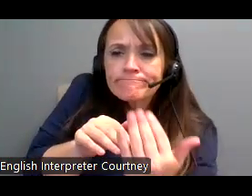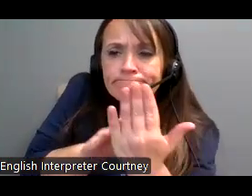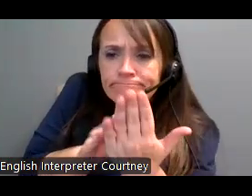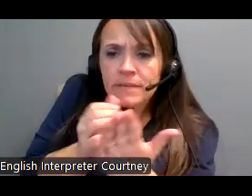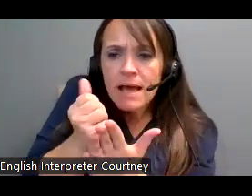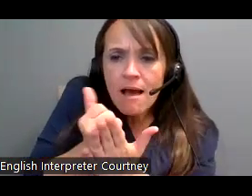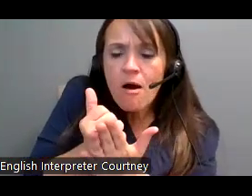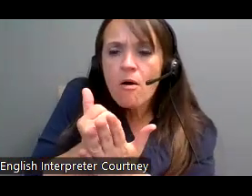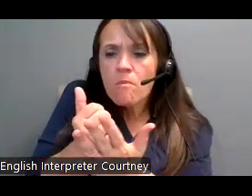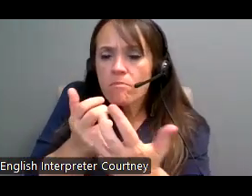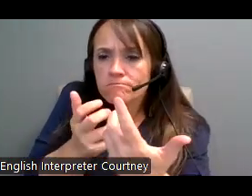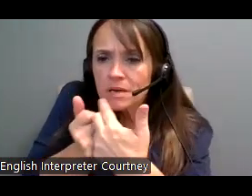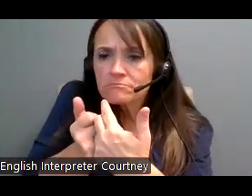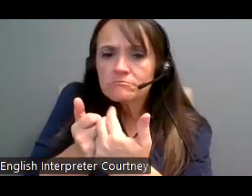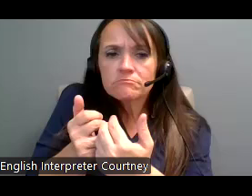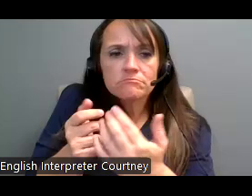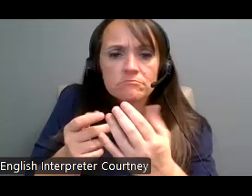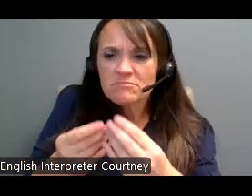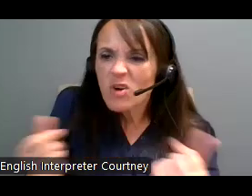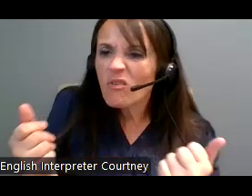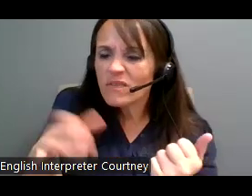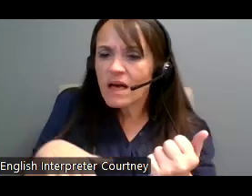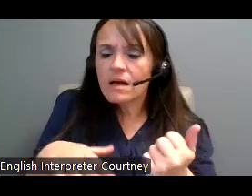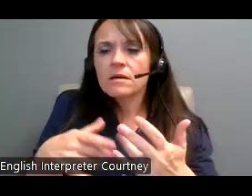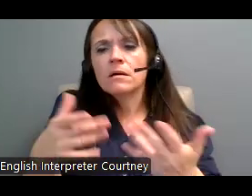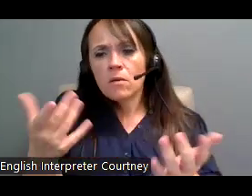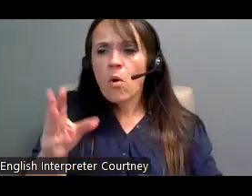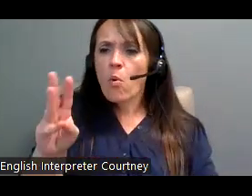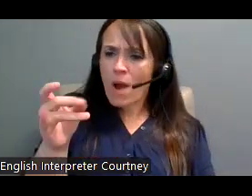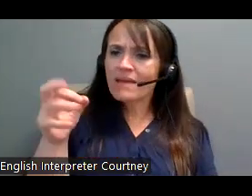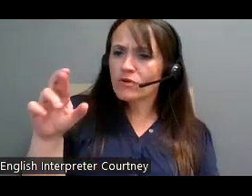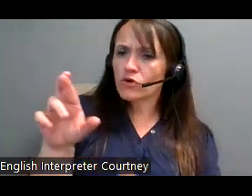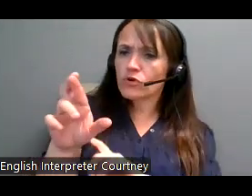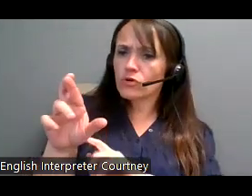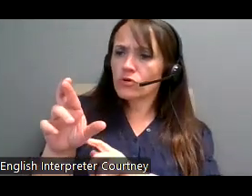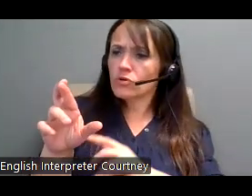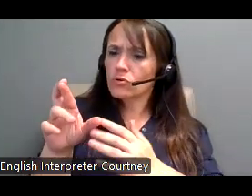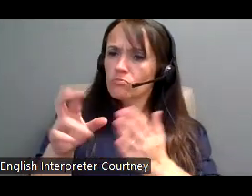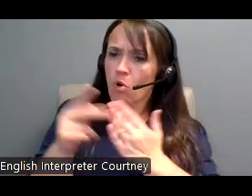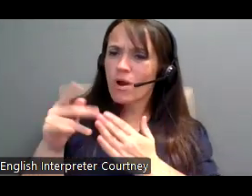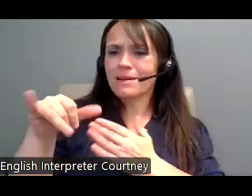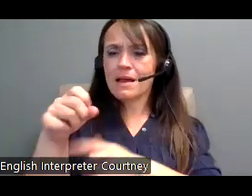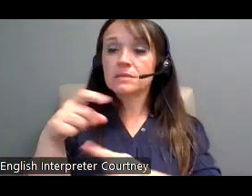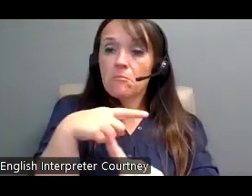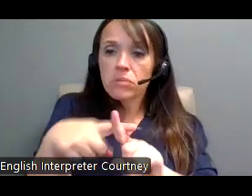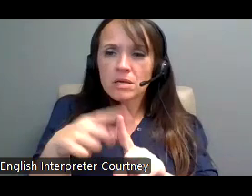additional broad range needs. We want to make sure that we are achieving the planned goals and making